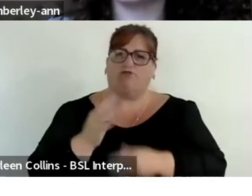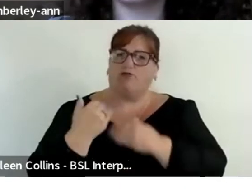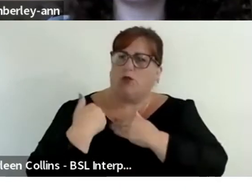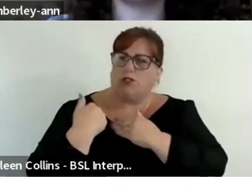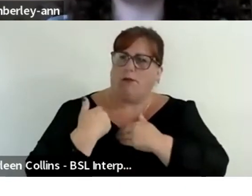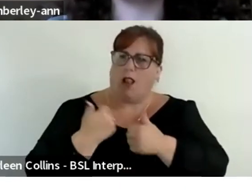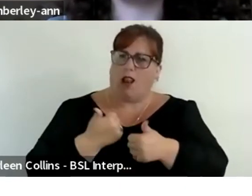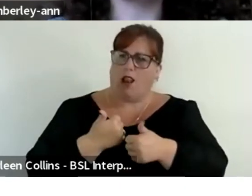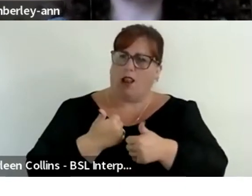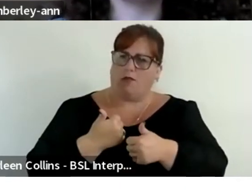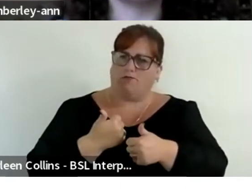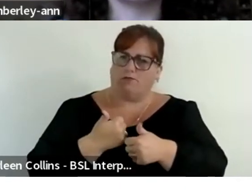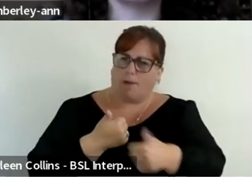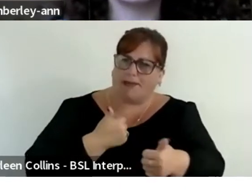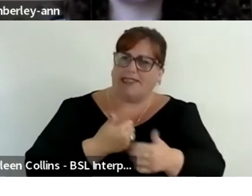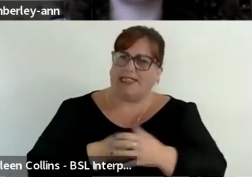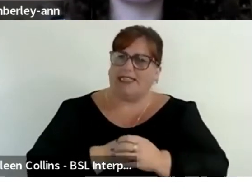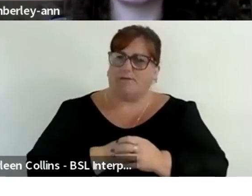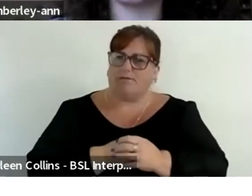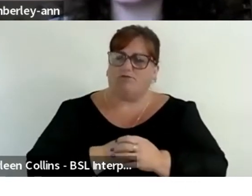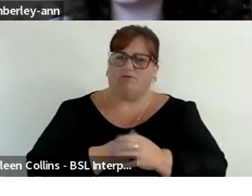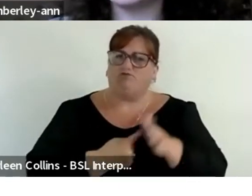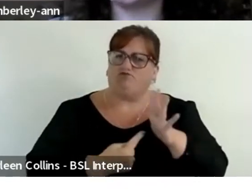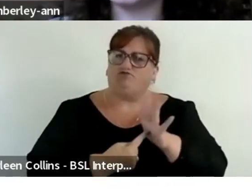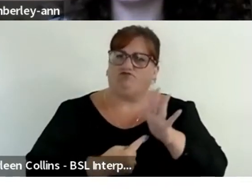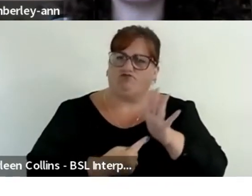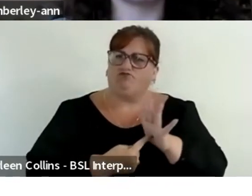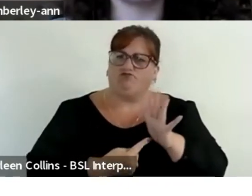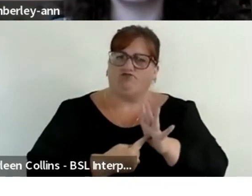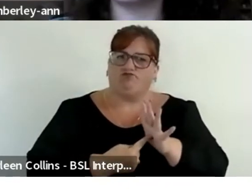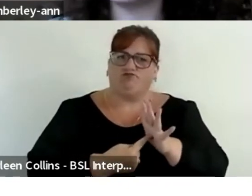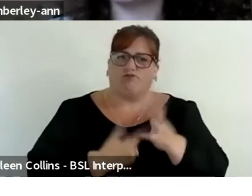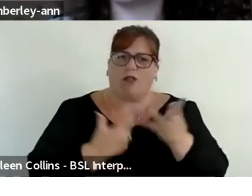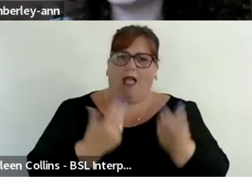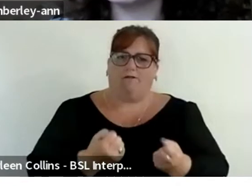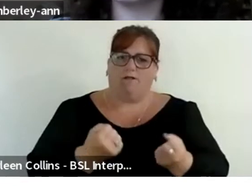It's really important to us to have a strong strategy built around quality and trust.